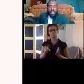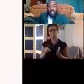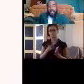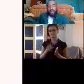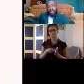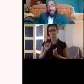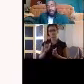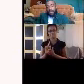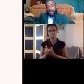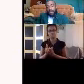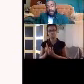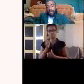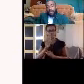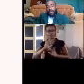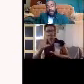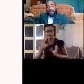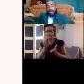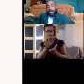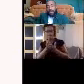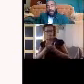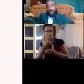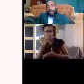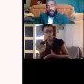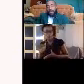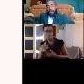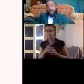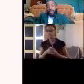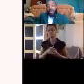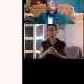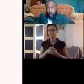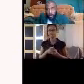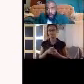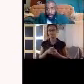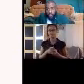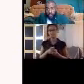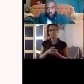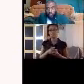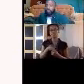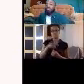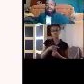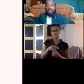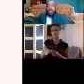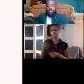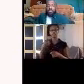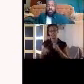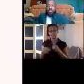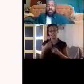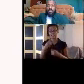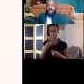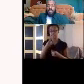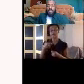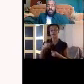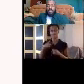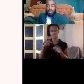And so the idea of here's what I can do, or here's what I can offer, I think, is so much